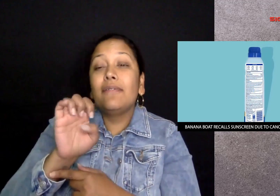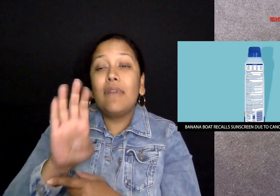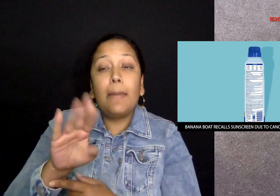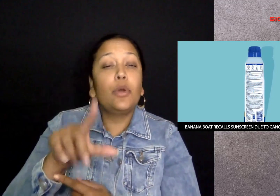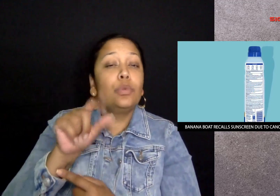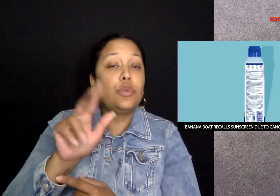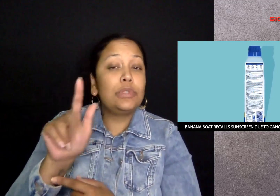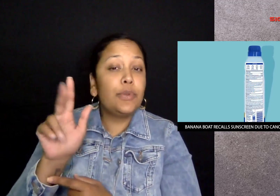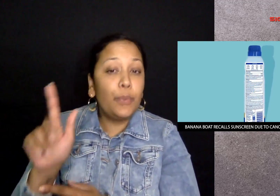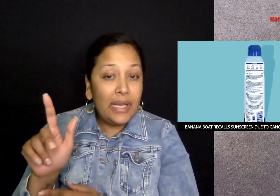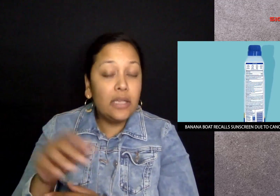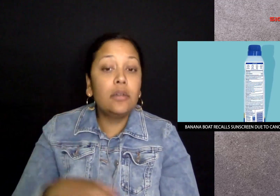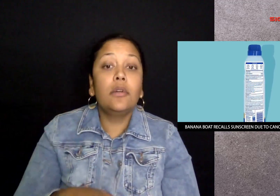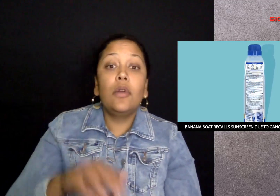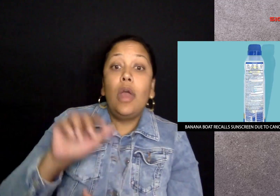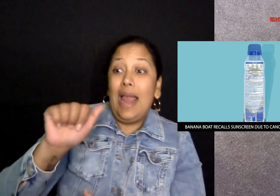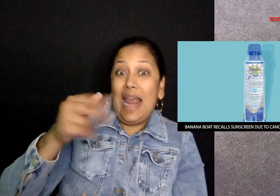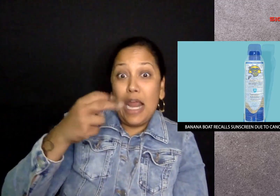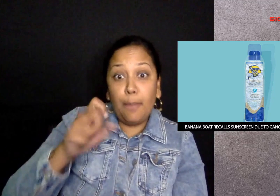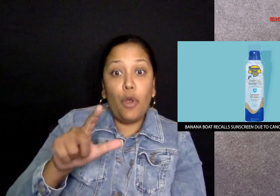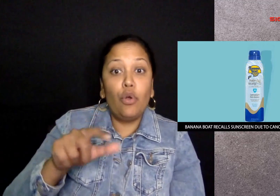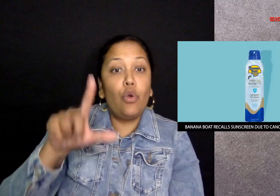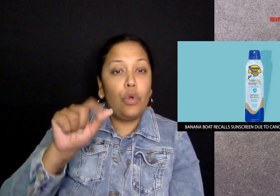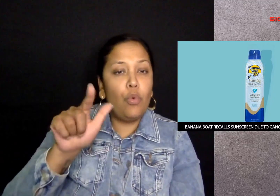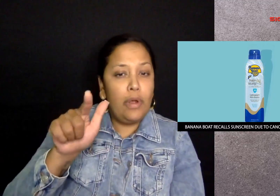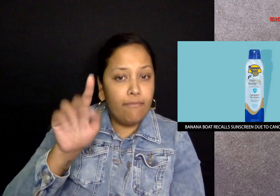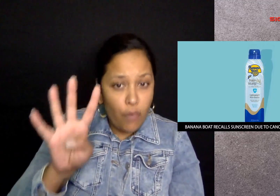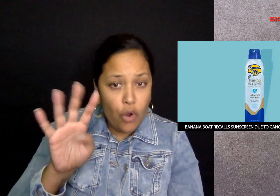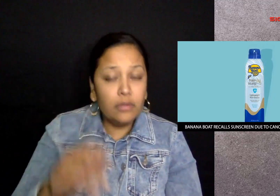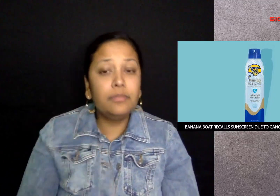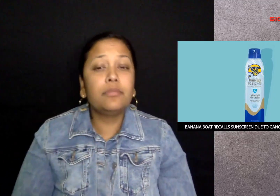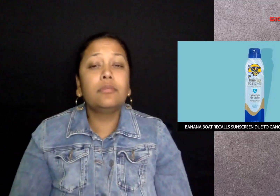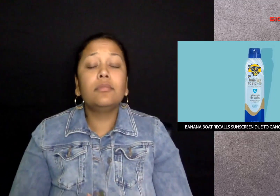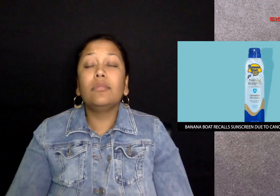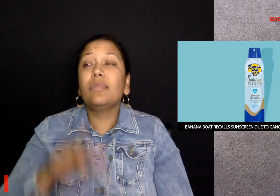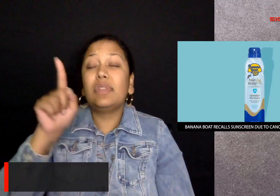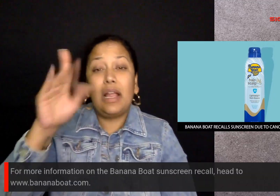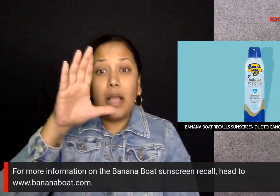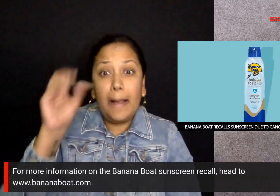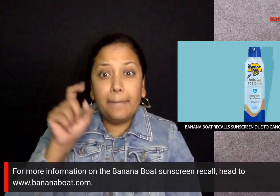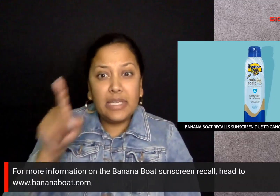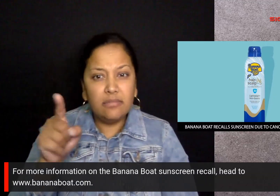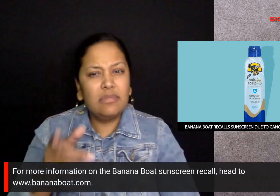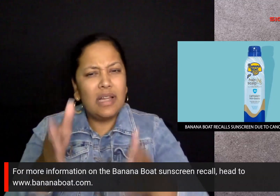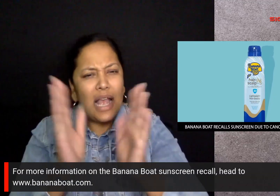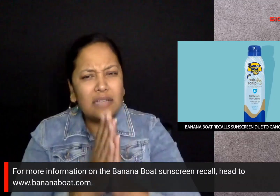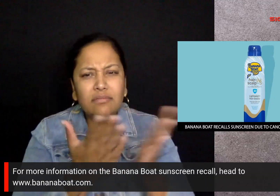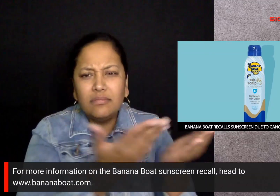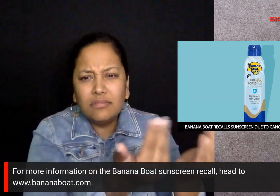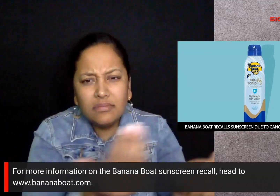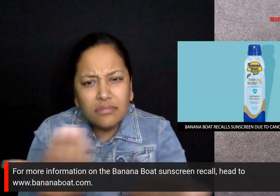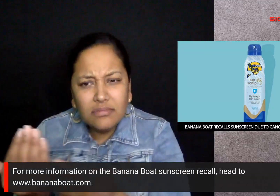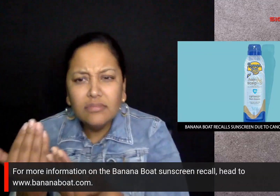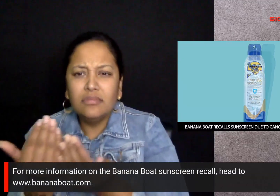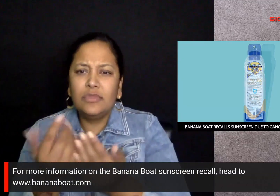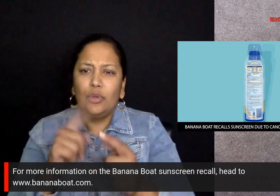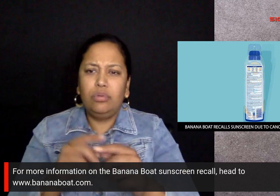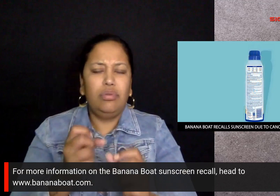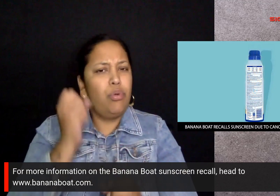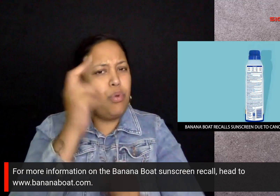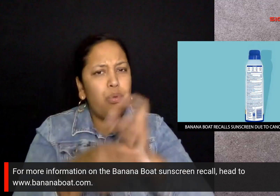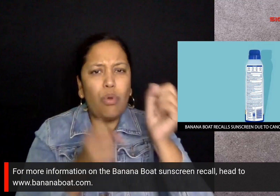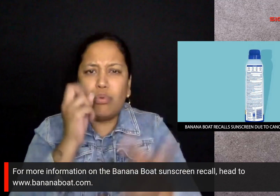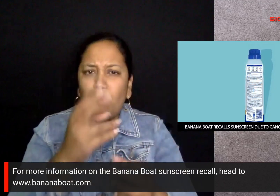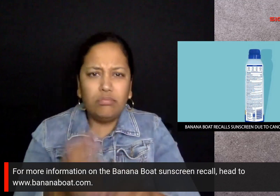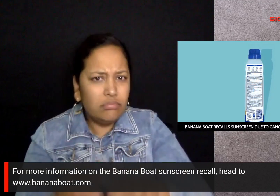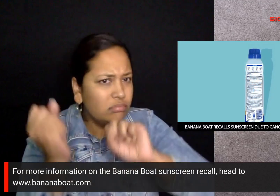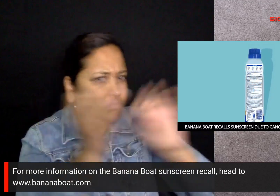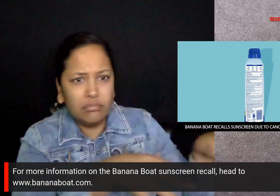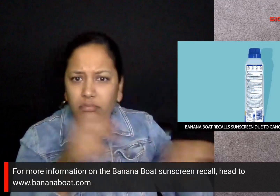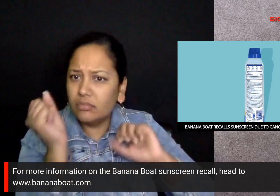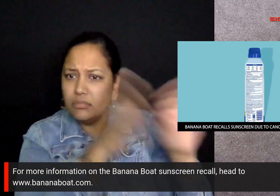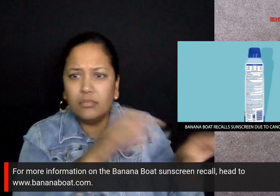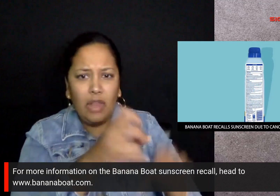February 2023 or April 2024 the company is asking retailers and consumers to